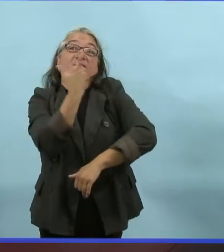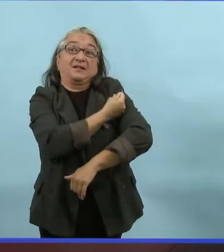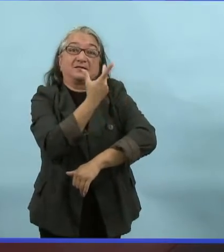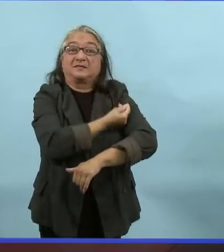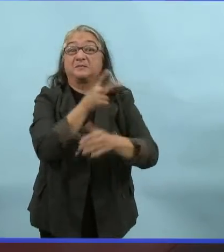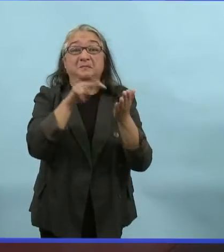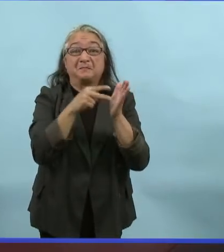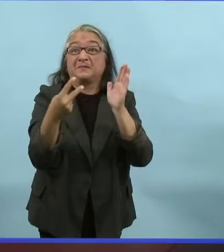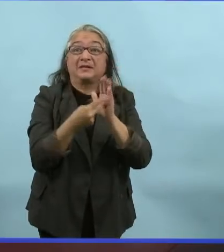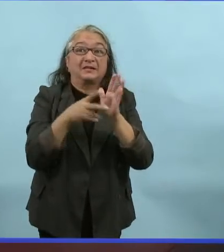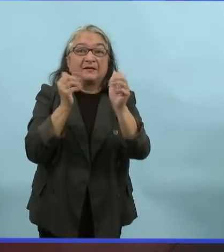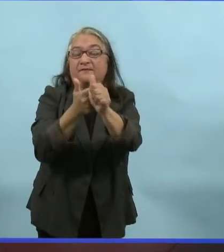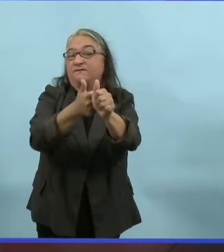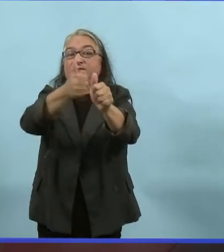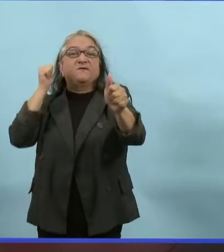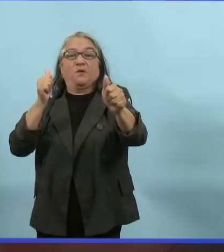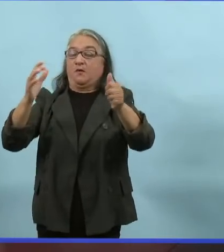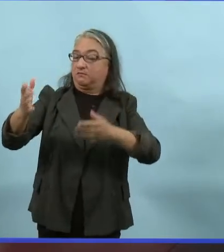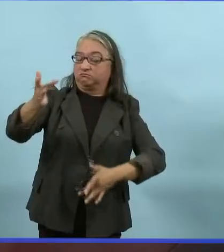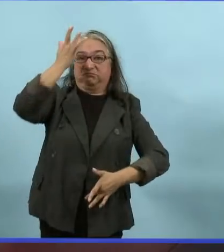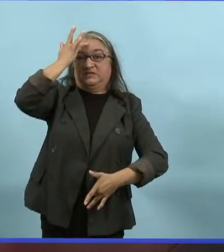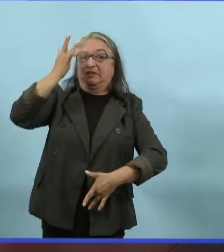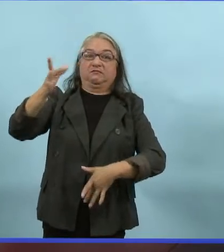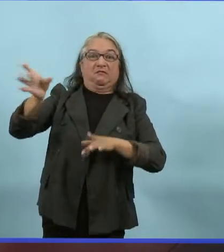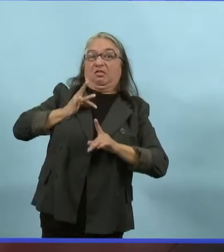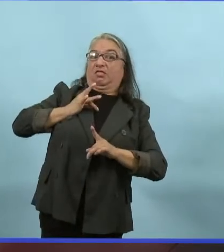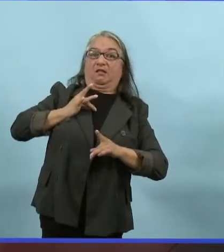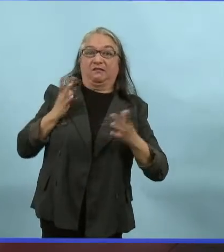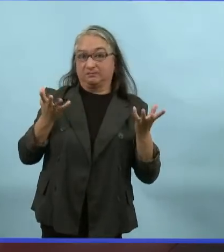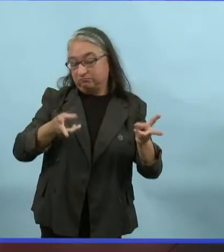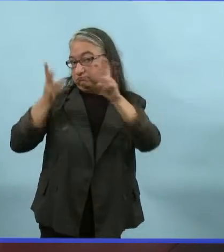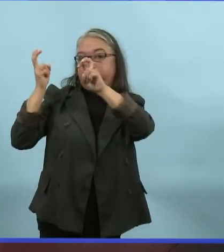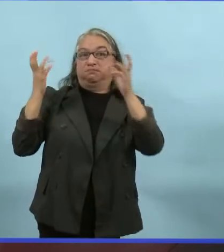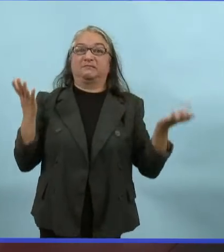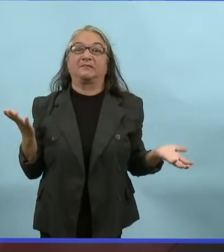we have everything we need to substantially reduce hospital emissions and ICU admissions